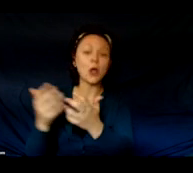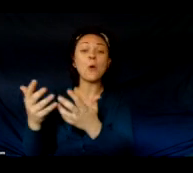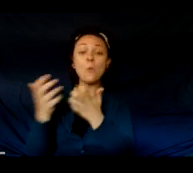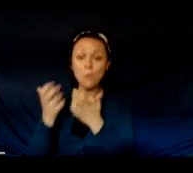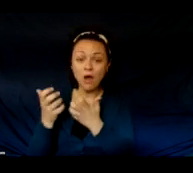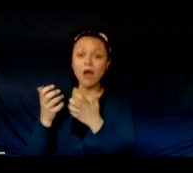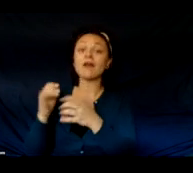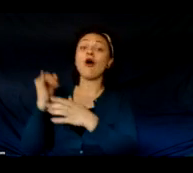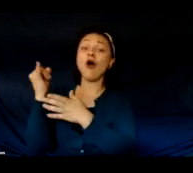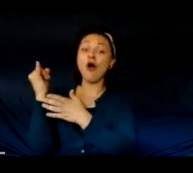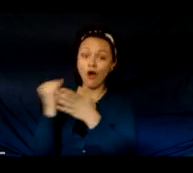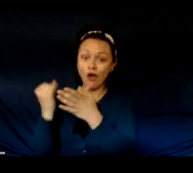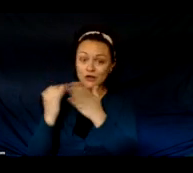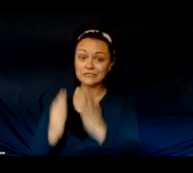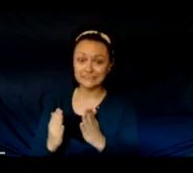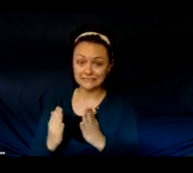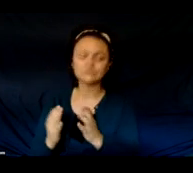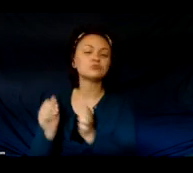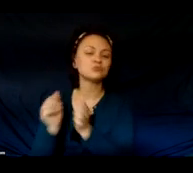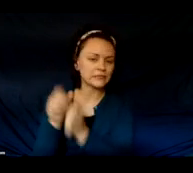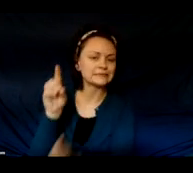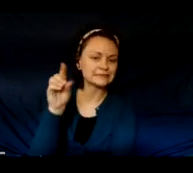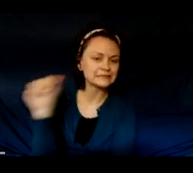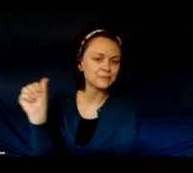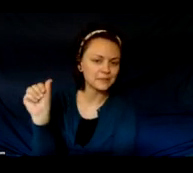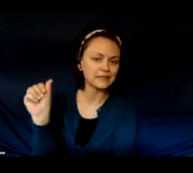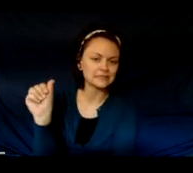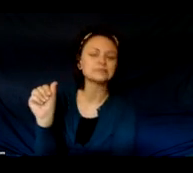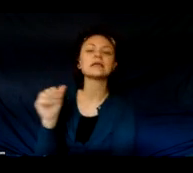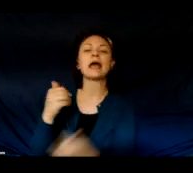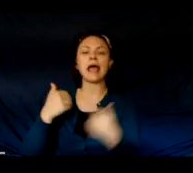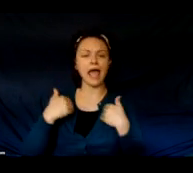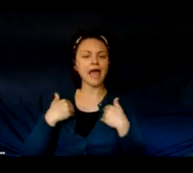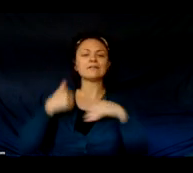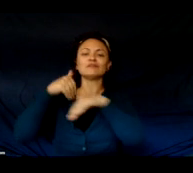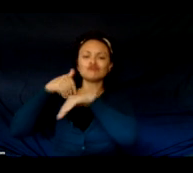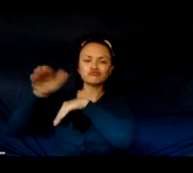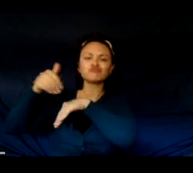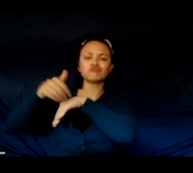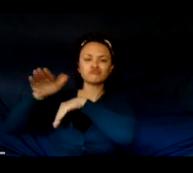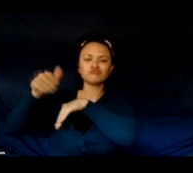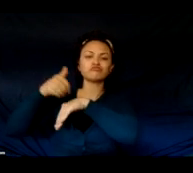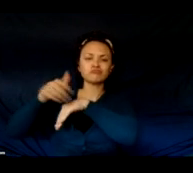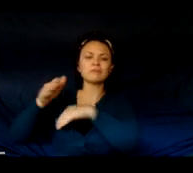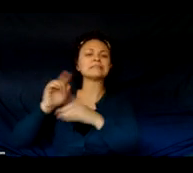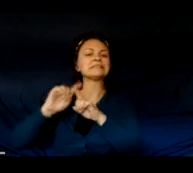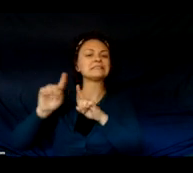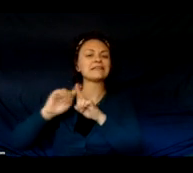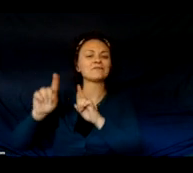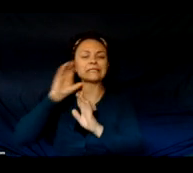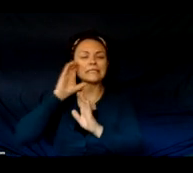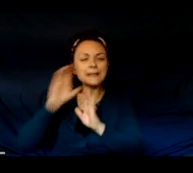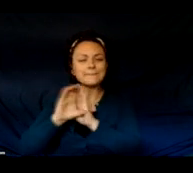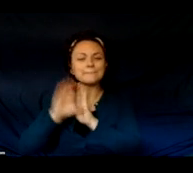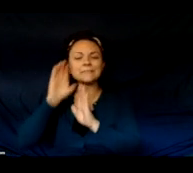the nation would submit examples in imagery of